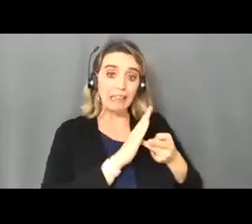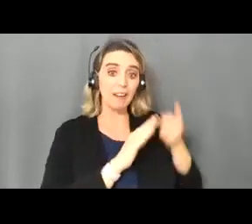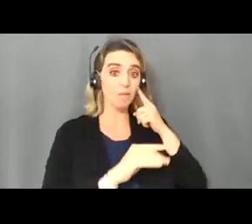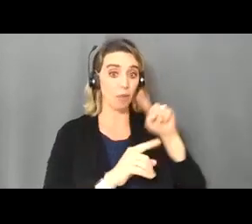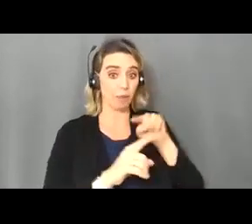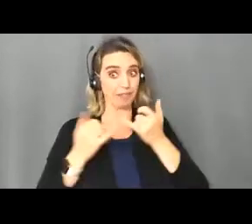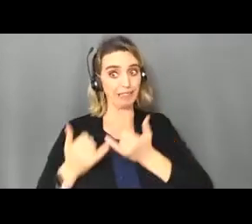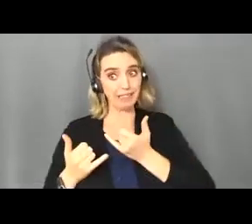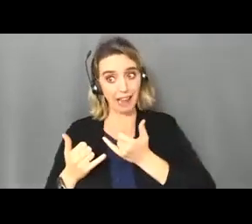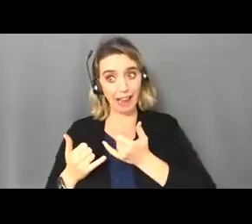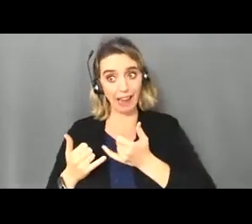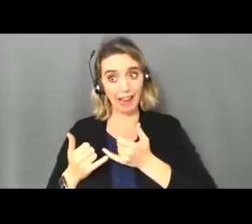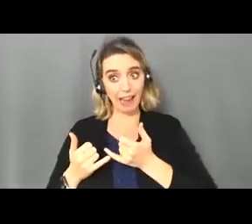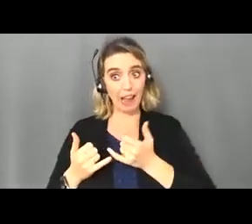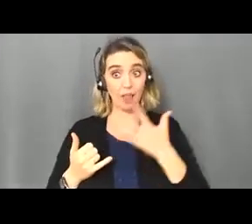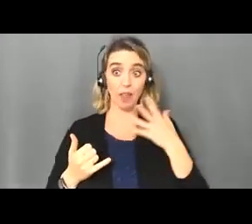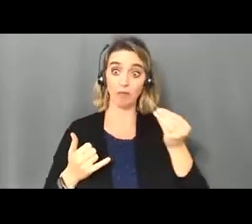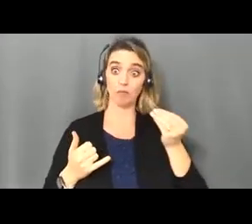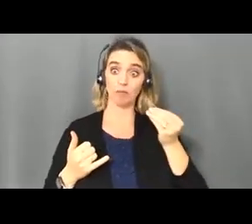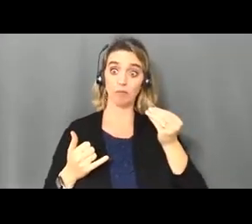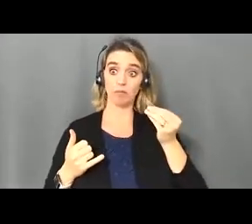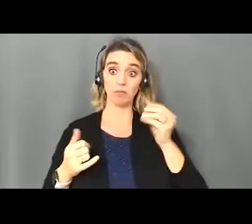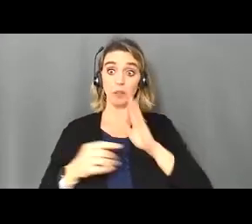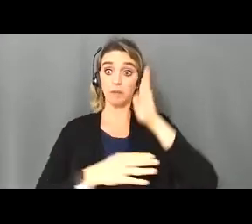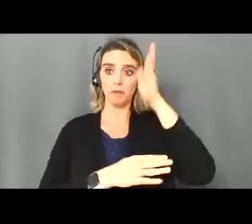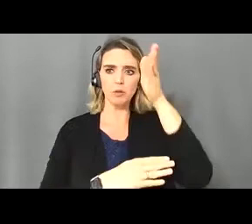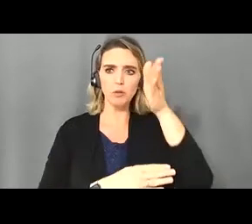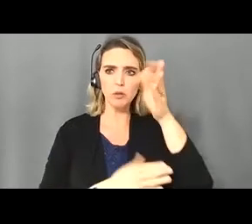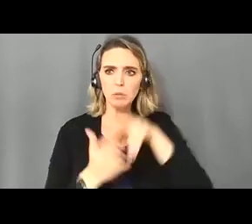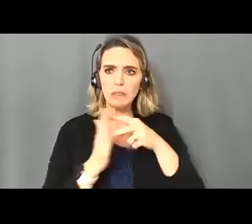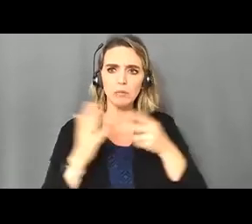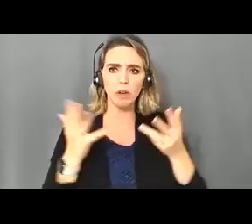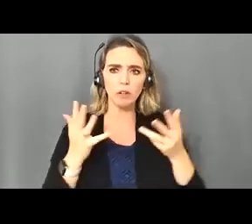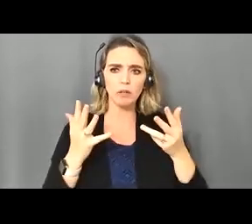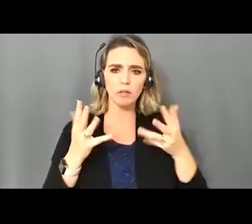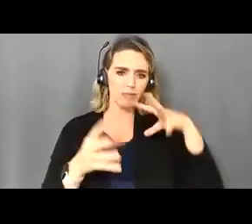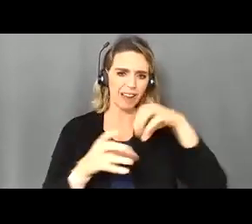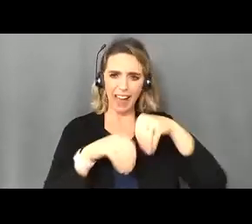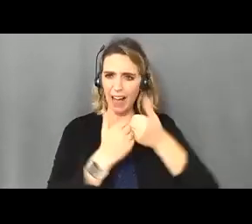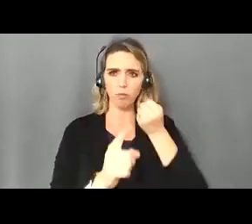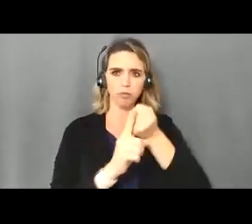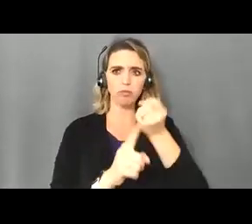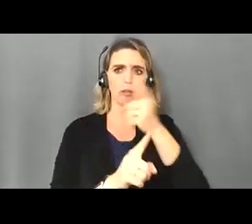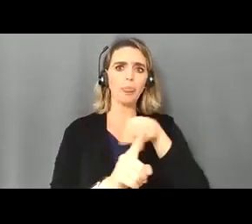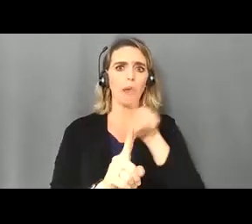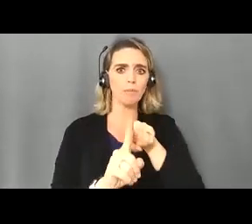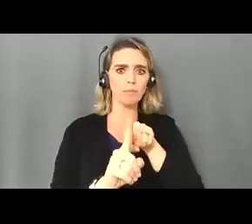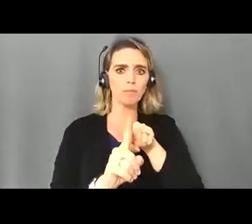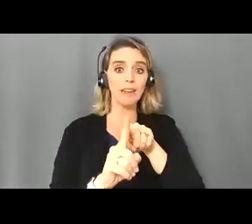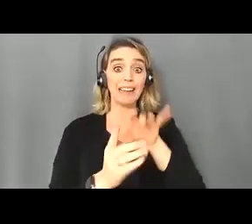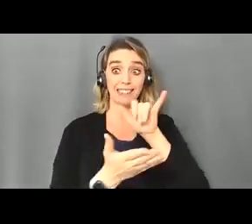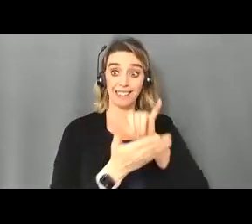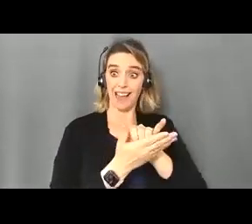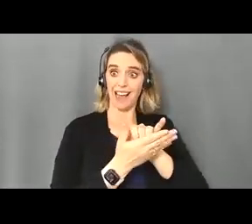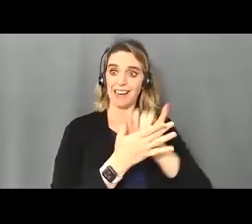And then what might that diagnosis mean for them in the future? And then also importantly is, is that diagnosis accurate?